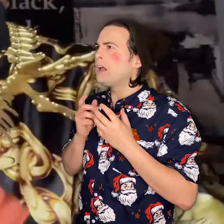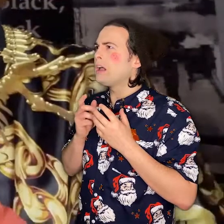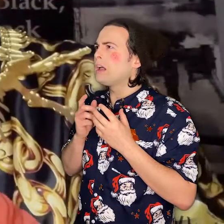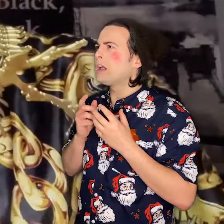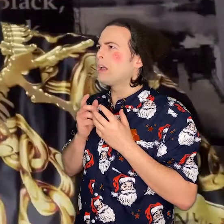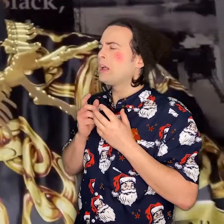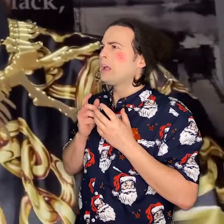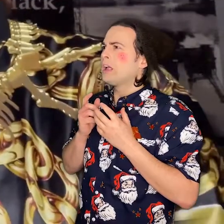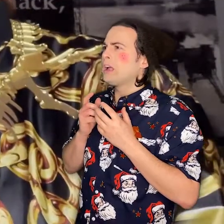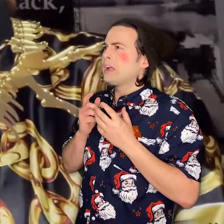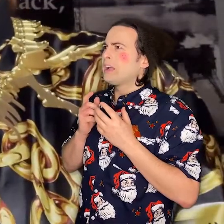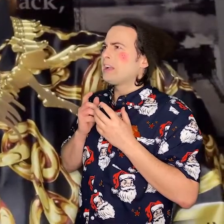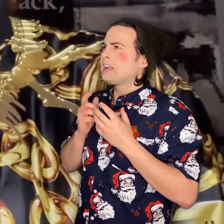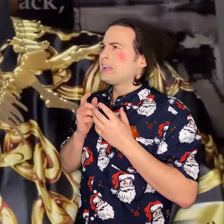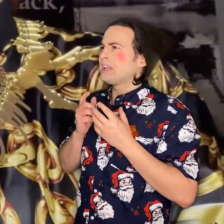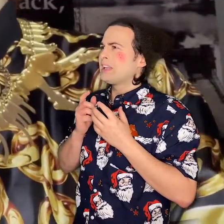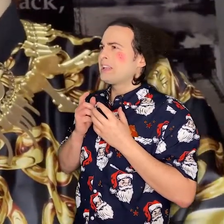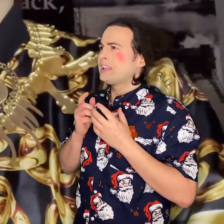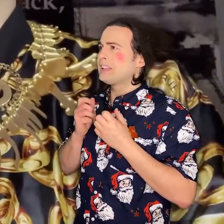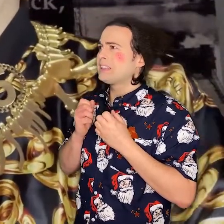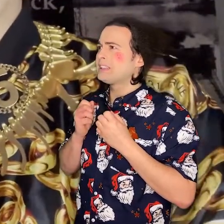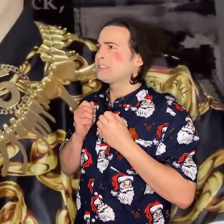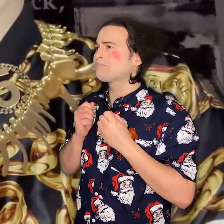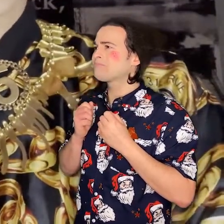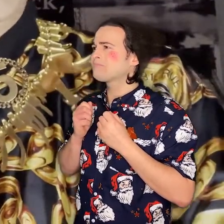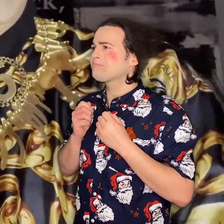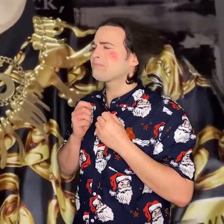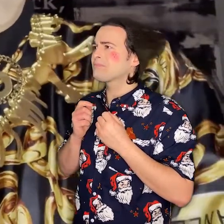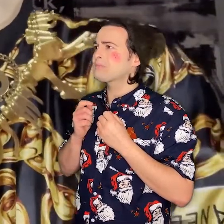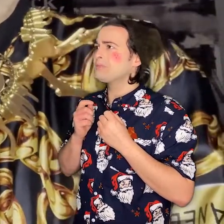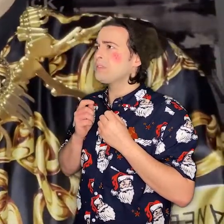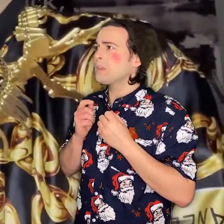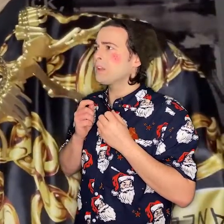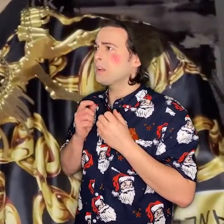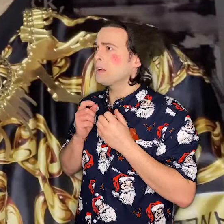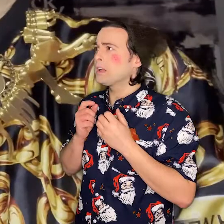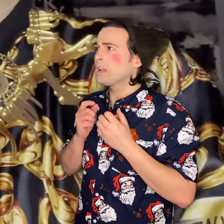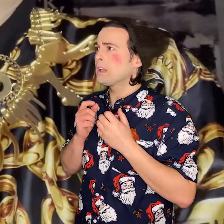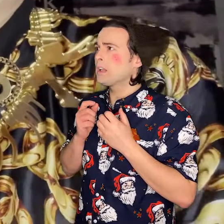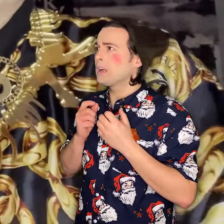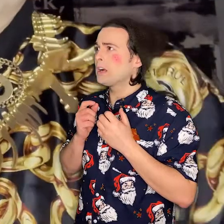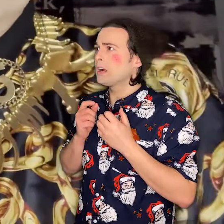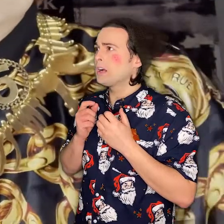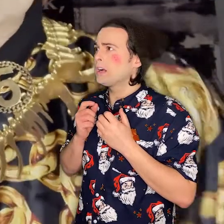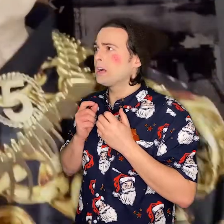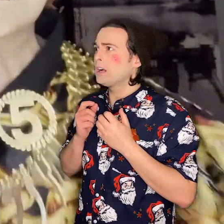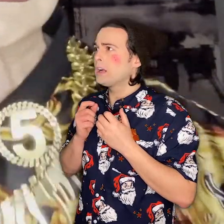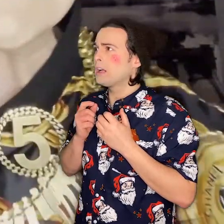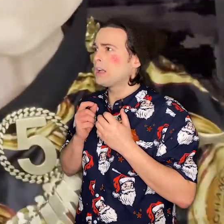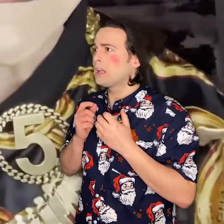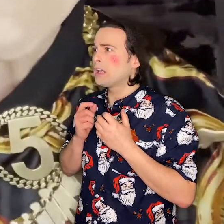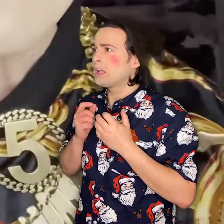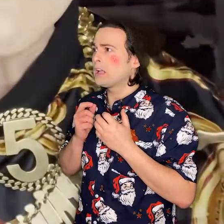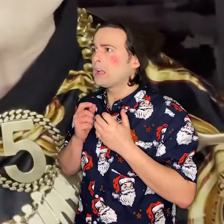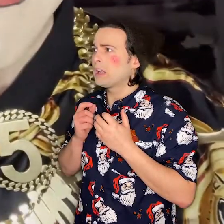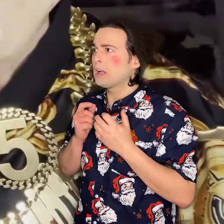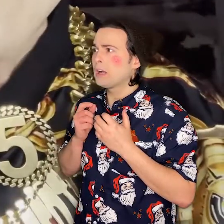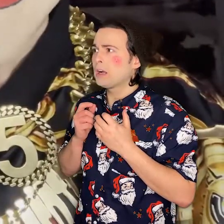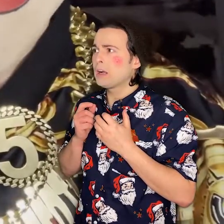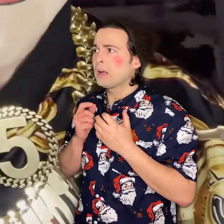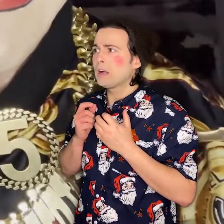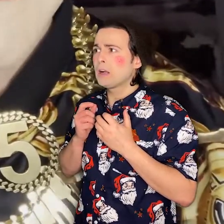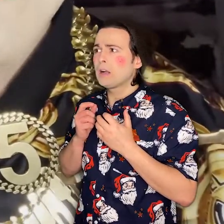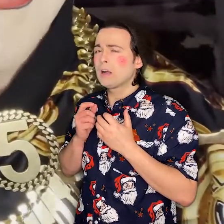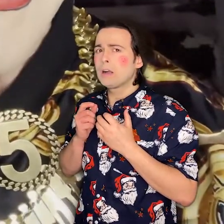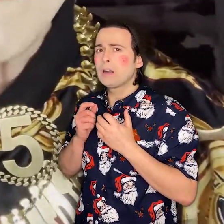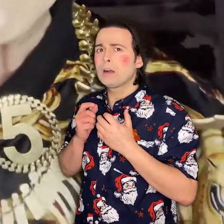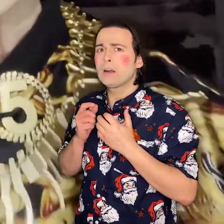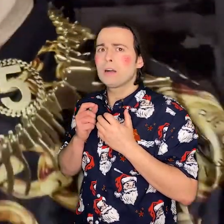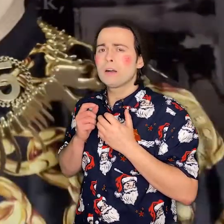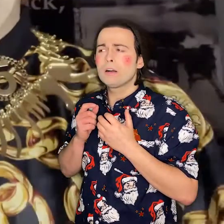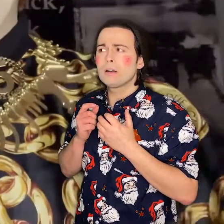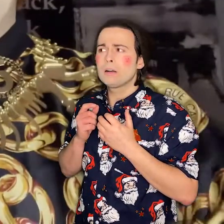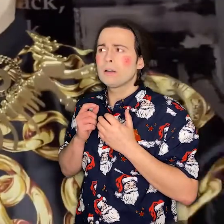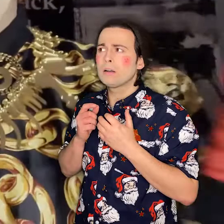Judy - SeeYa. Well isnt that the most perfect plan there ever was?